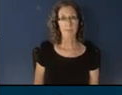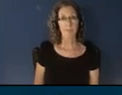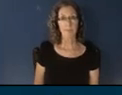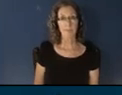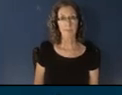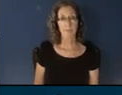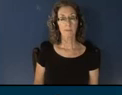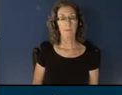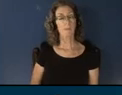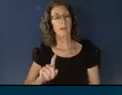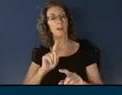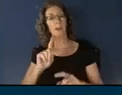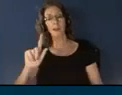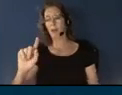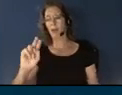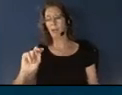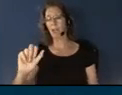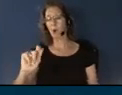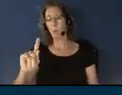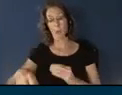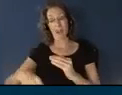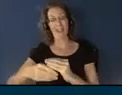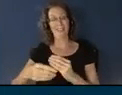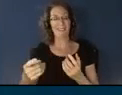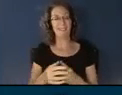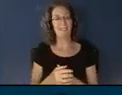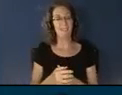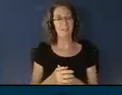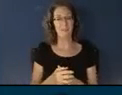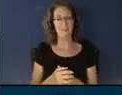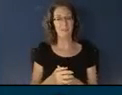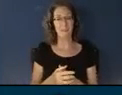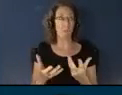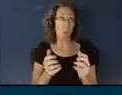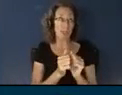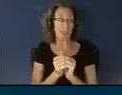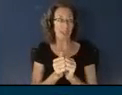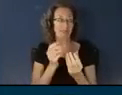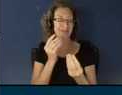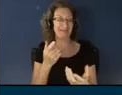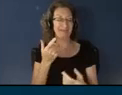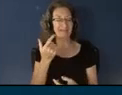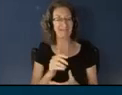This is Naomi, I would like to add something just since we are together let me turn my video on hold on.